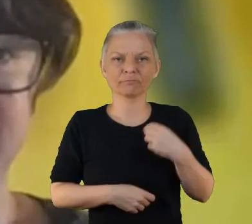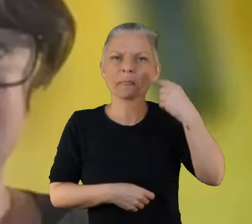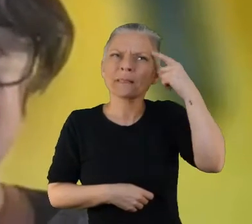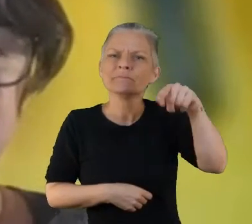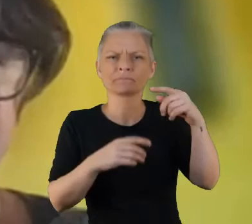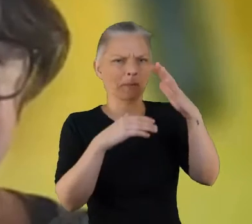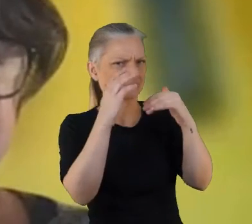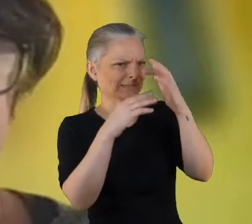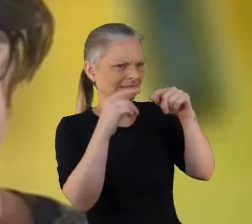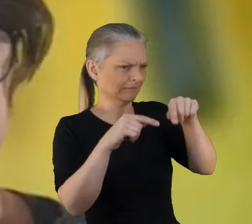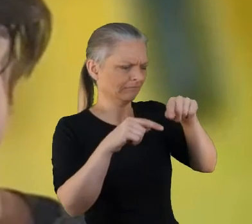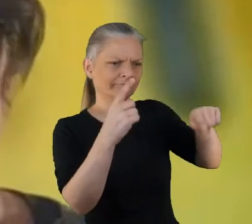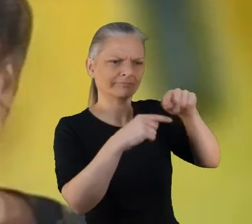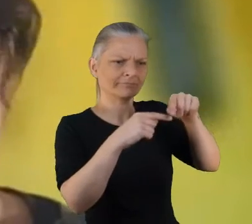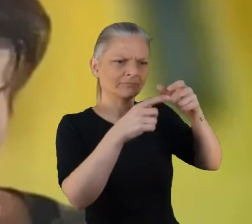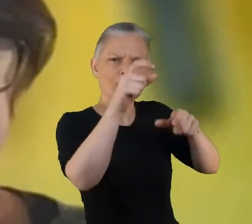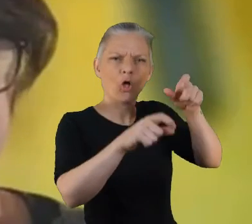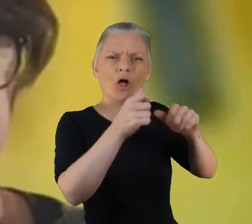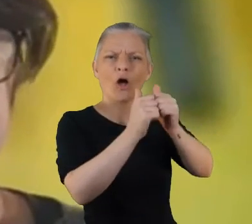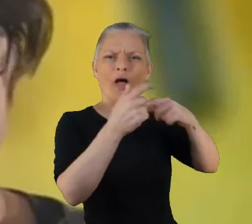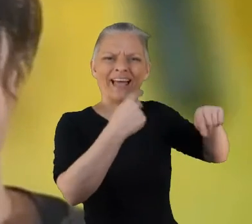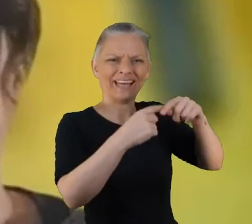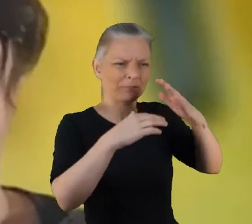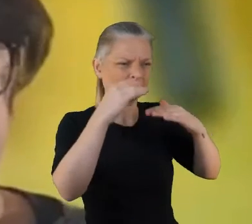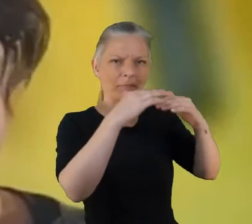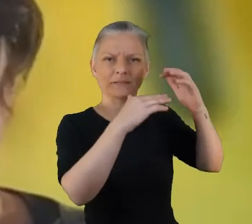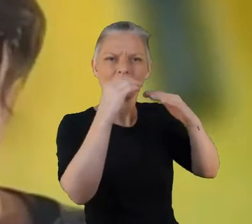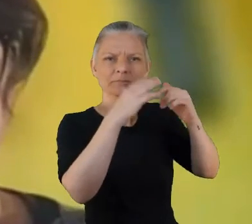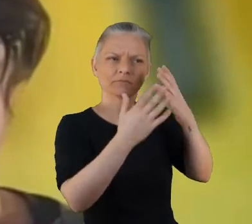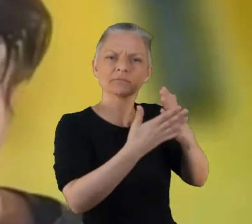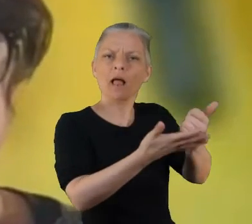of a peer support space is about connection and building connection between people.